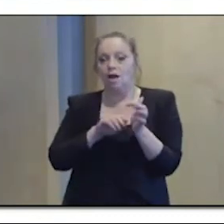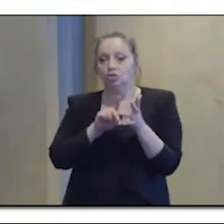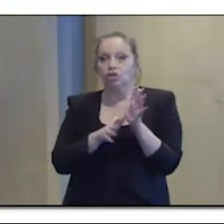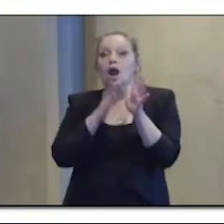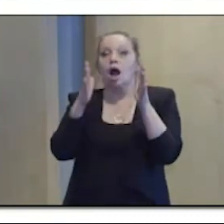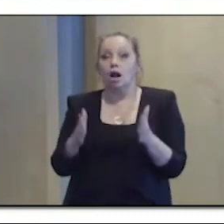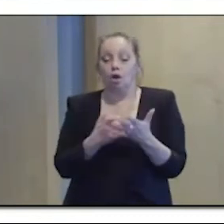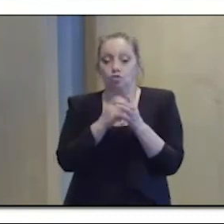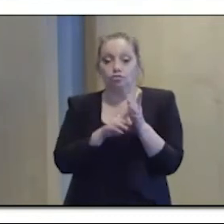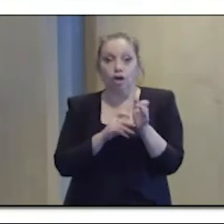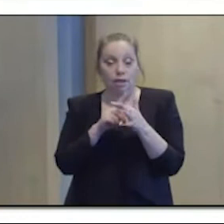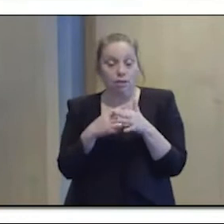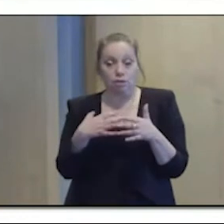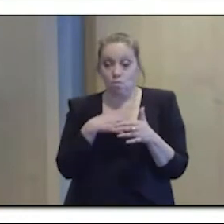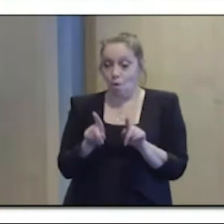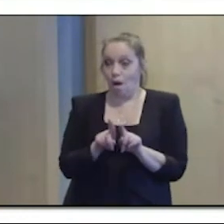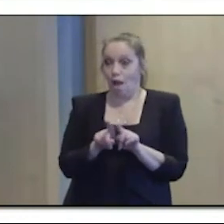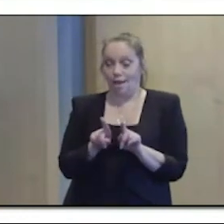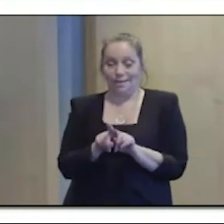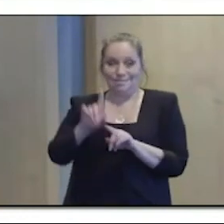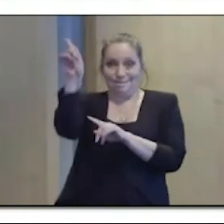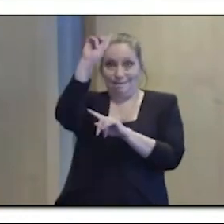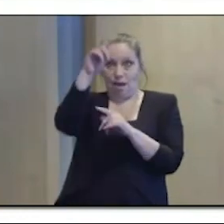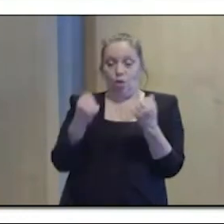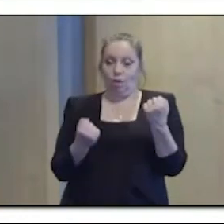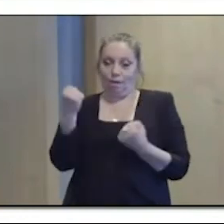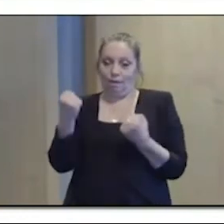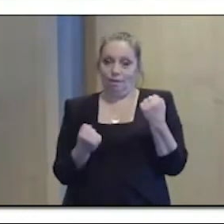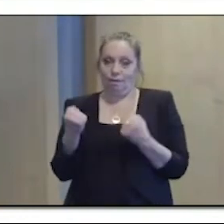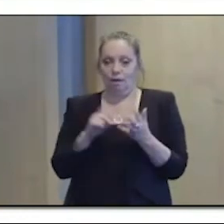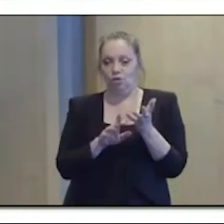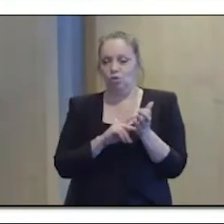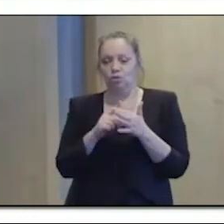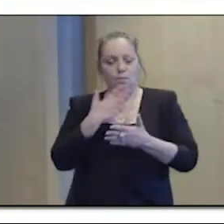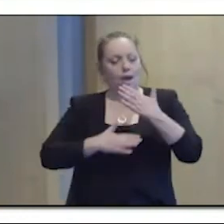they're much more like how we currently use our cars so it's not such a big behavioral change